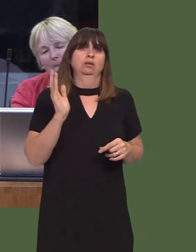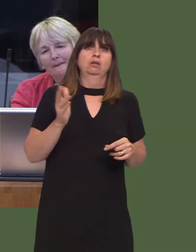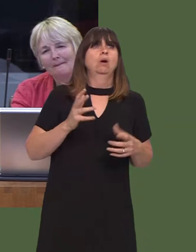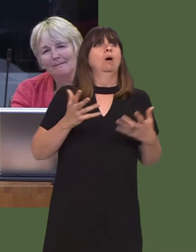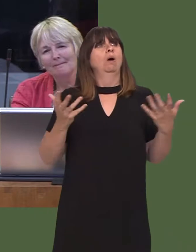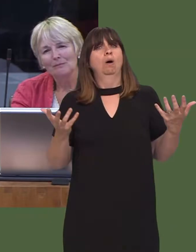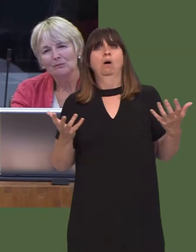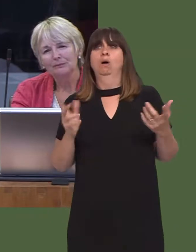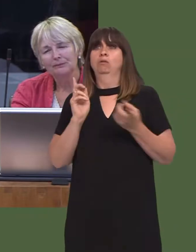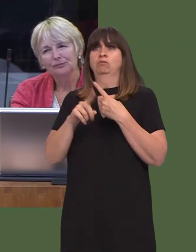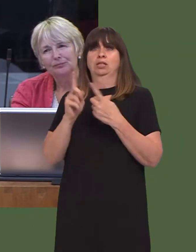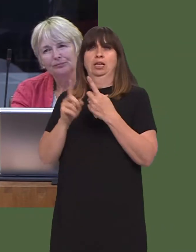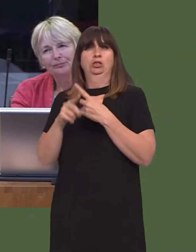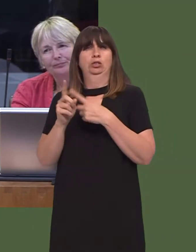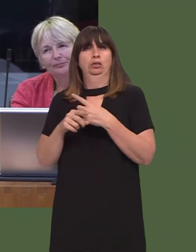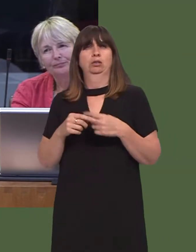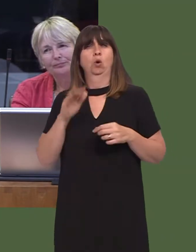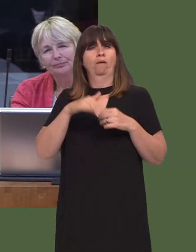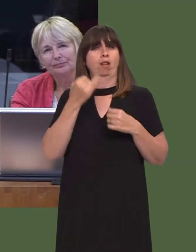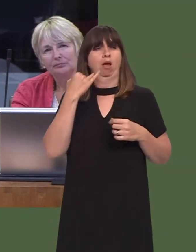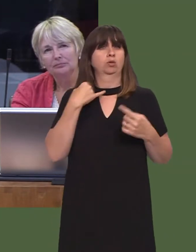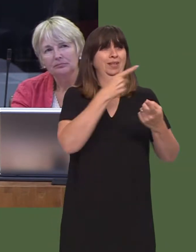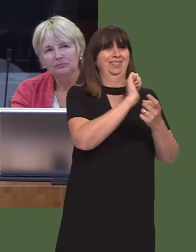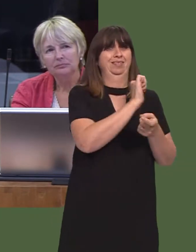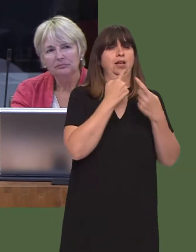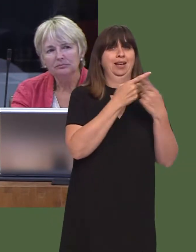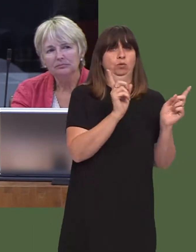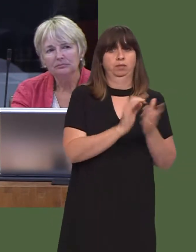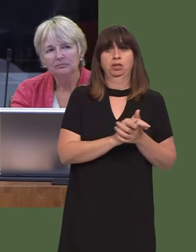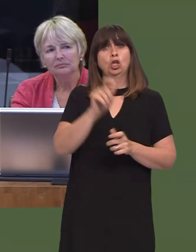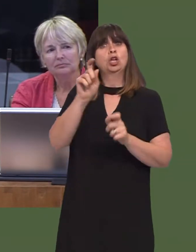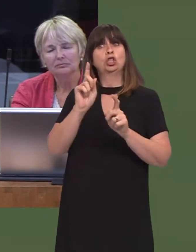members to the announcement that was made last week, but what Iím hearing from students